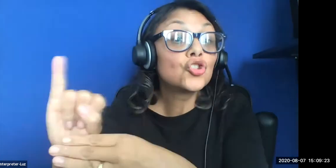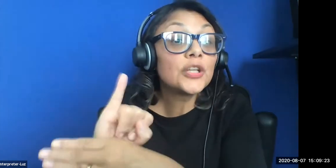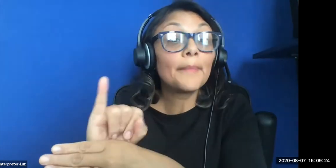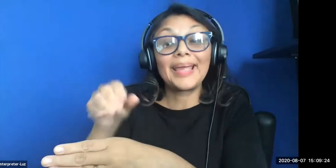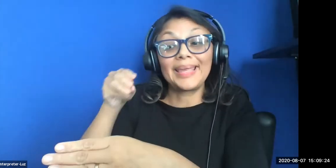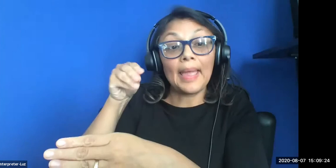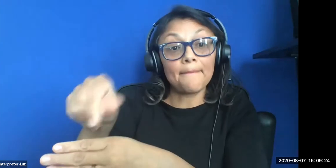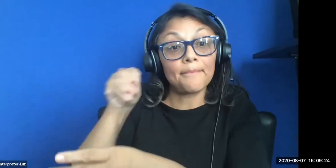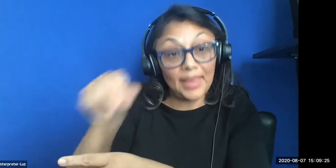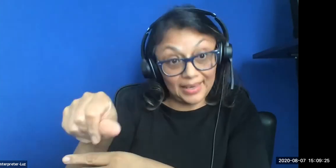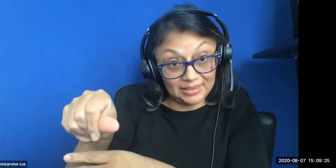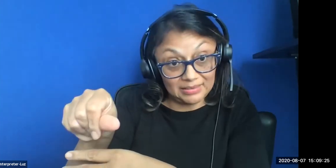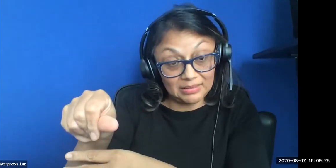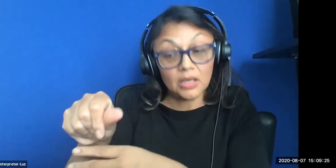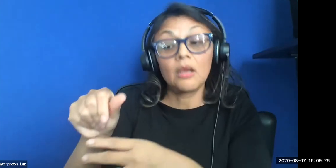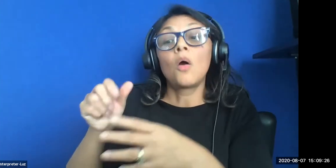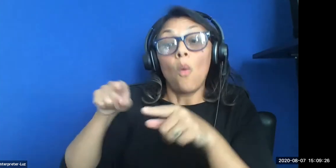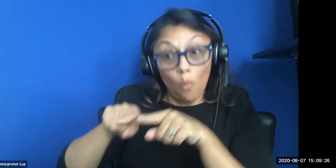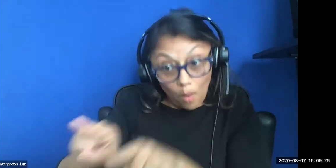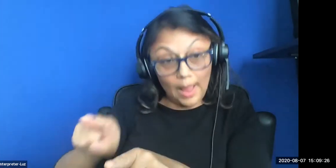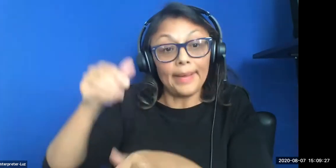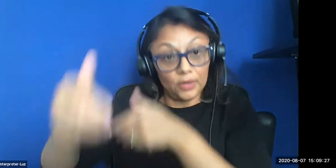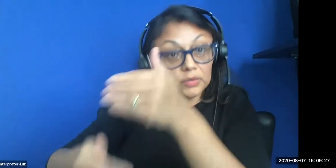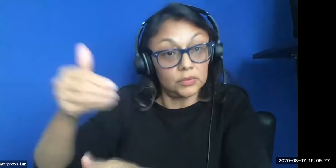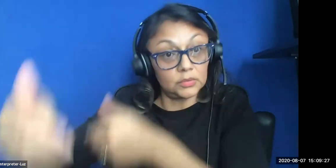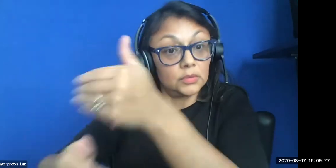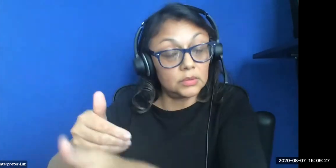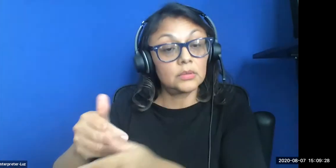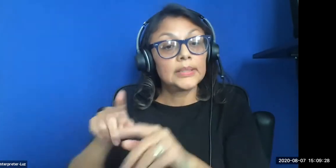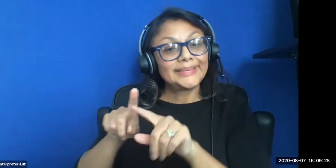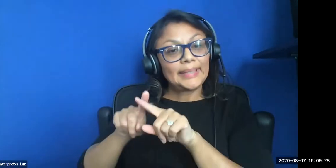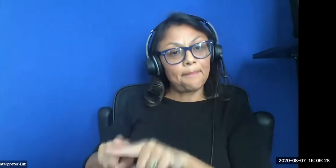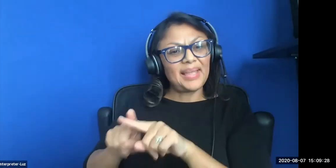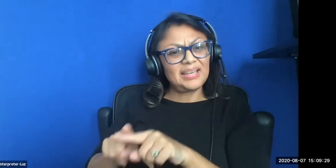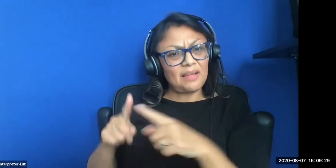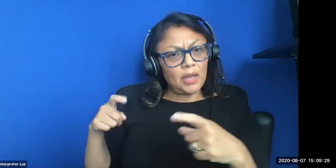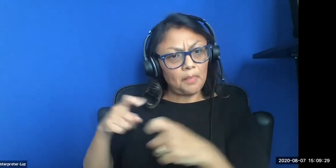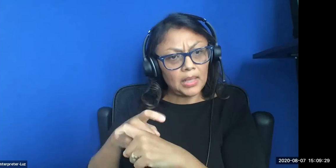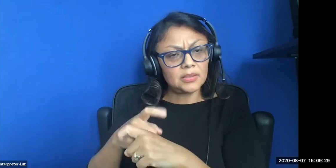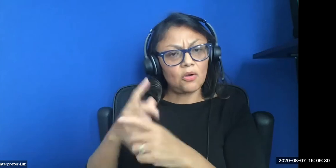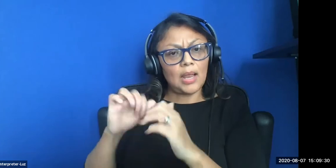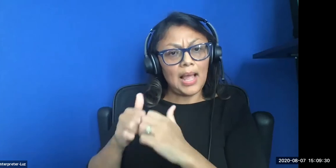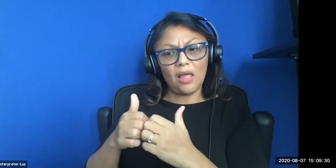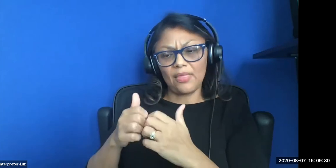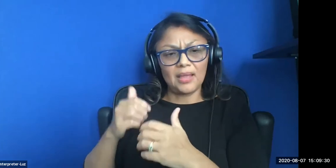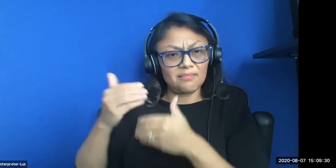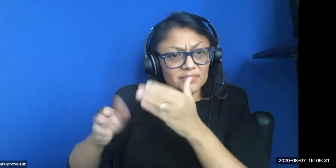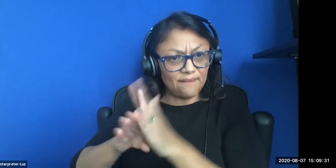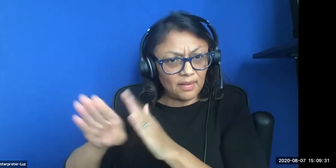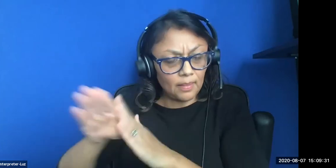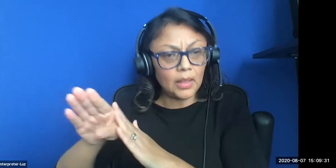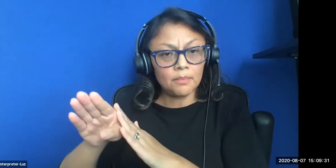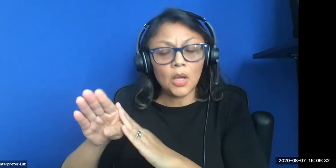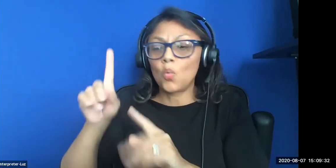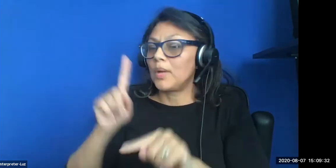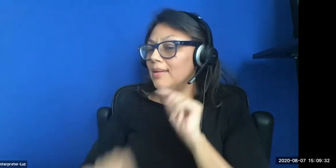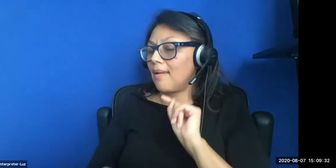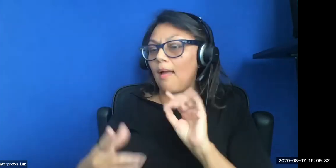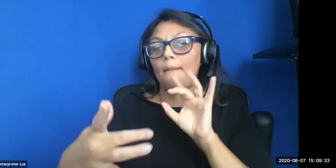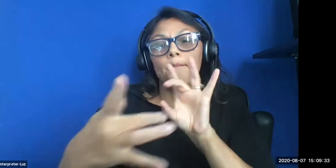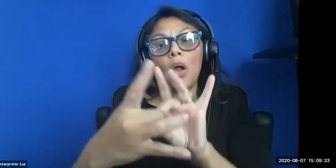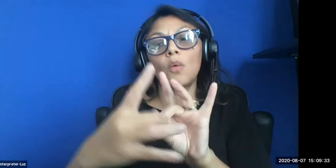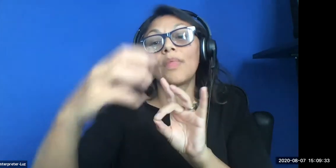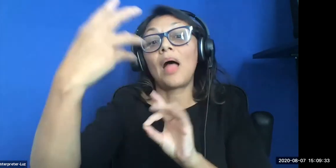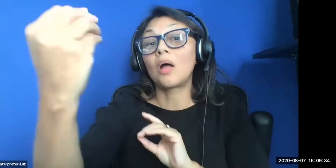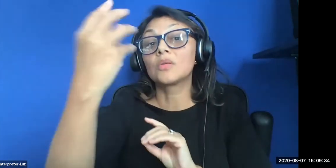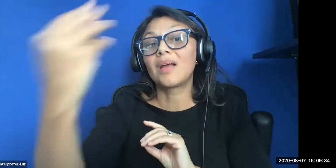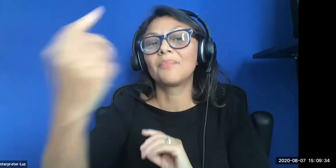Channelle Charest: Paid through the process and then depending on the complexity or level of development, we can partner with outside firms, but because we move so quickly.